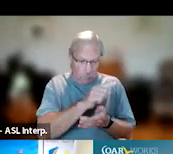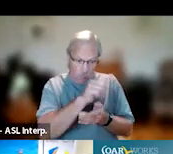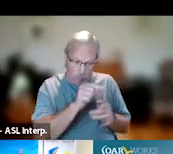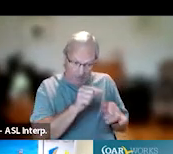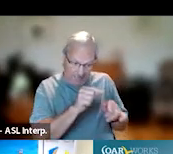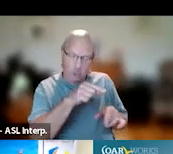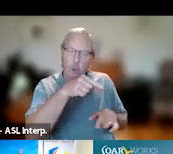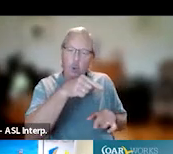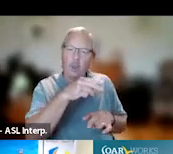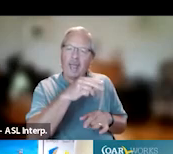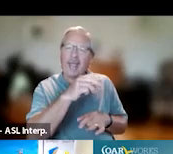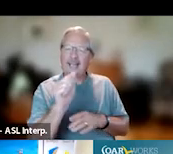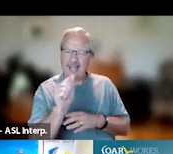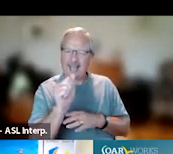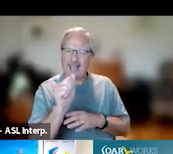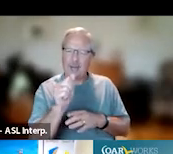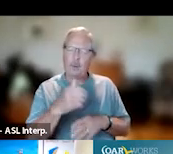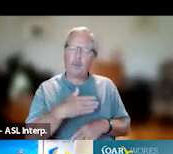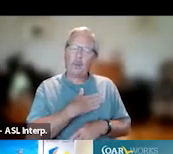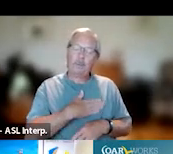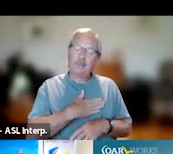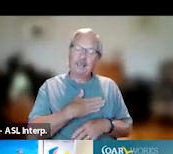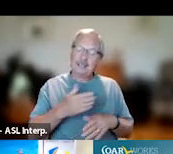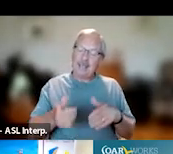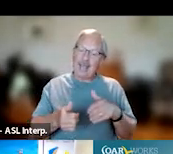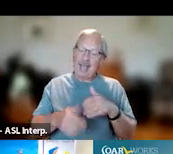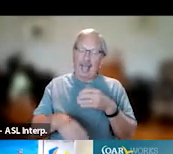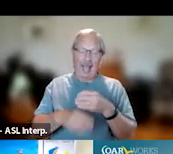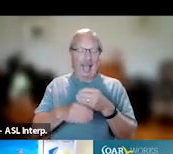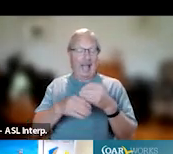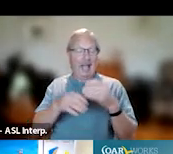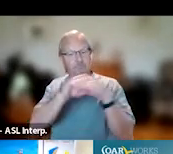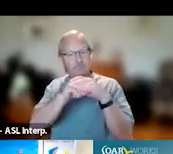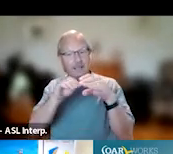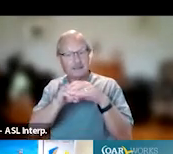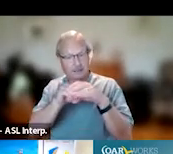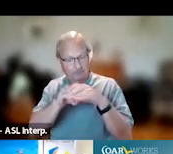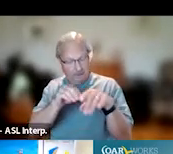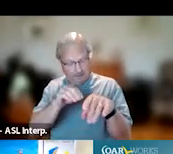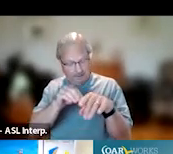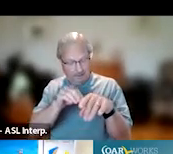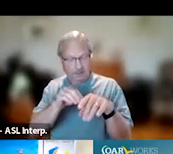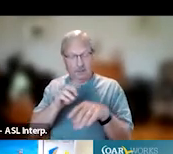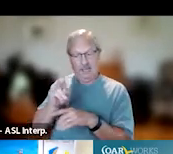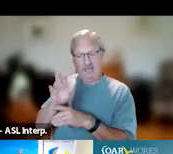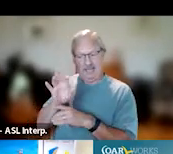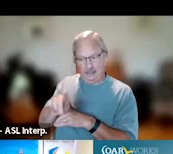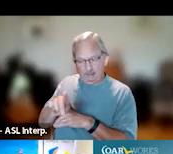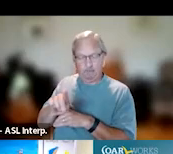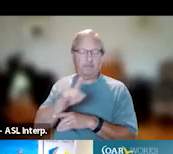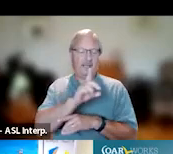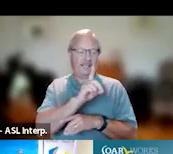We are so pleased to offer accessibility features today. We're joined by Kip and Dave, our ASL,